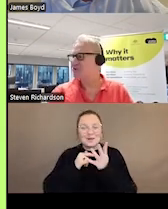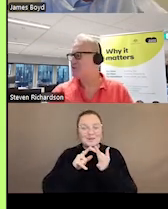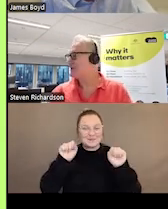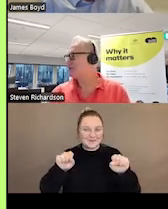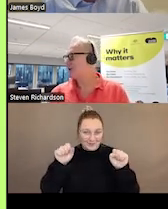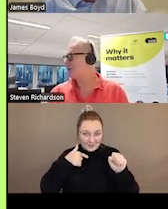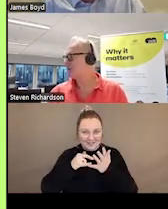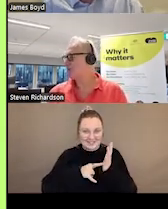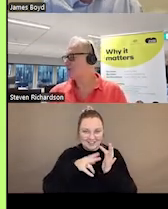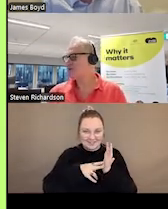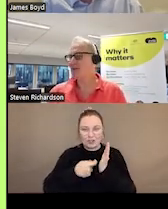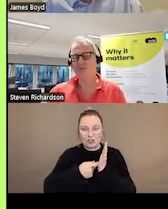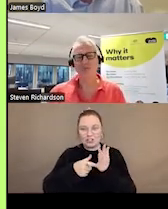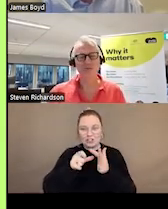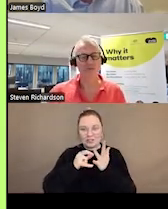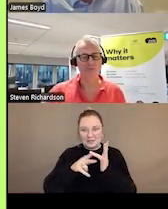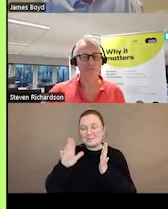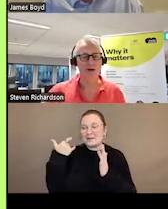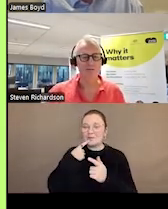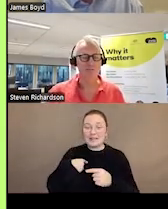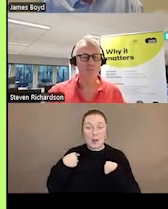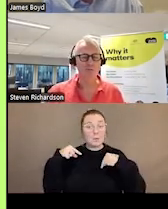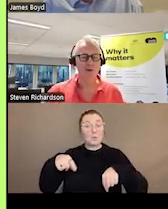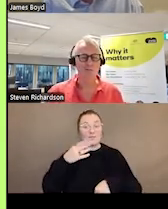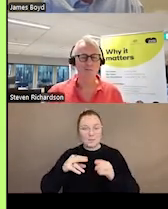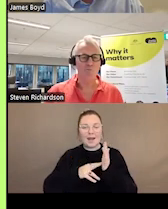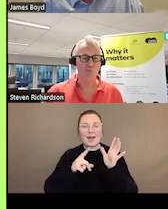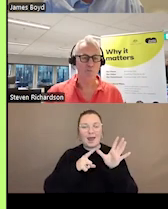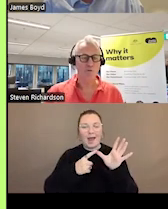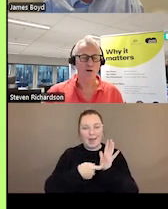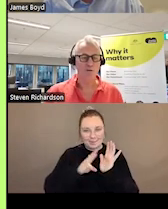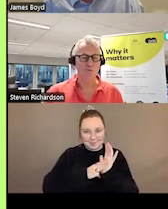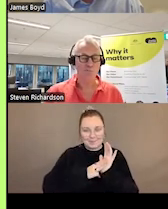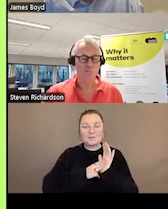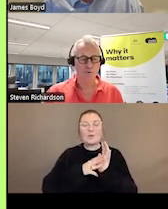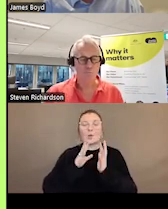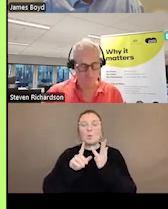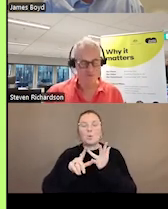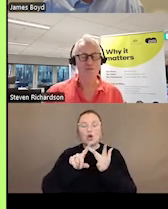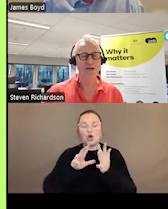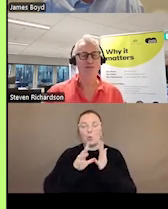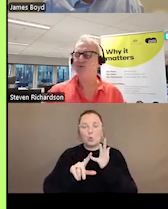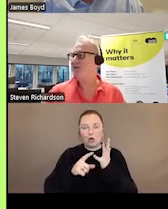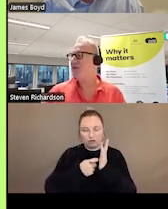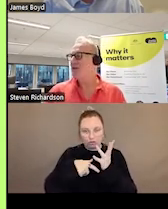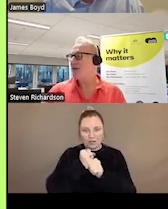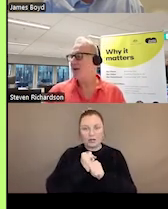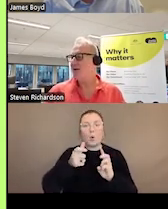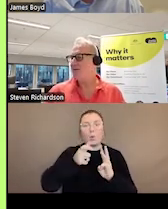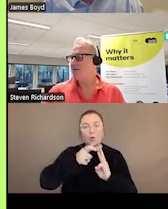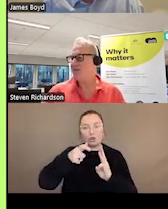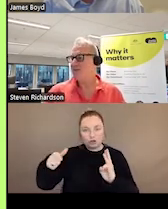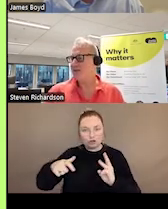Richardson as James has mentioned, coming from Naarm, Woiwurrung, Wurundjeri country in the